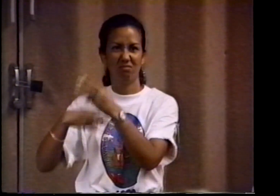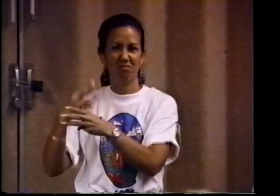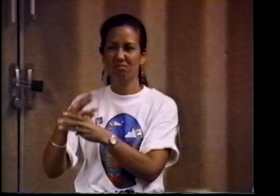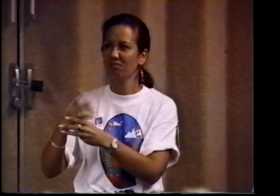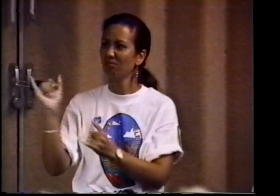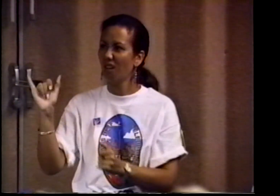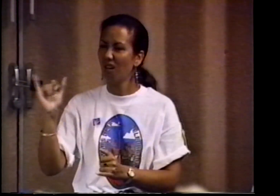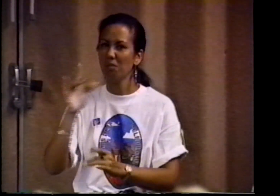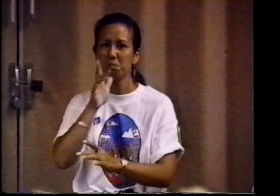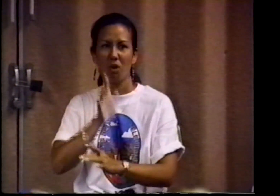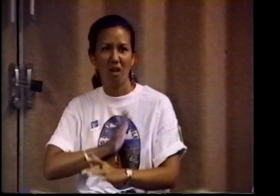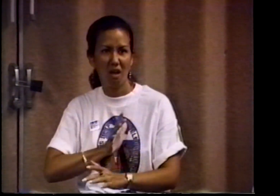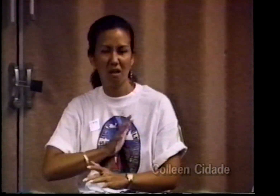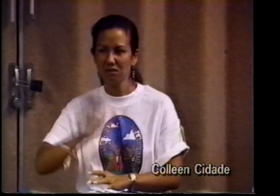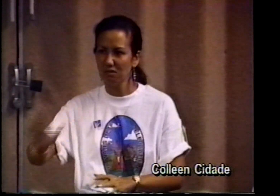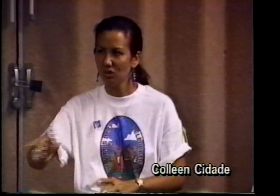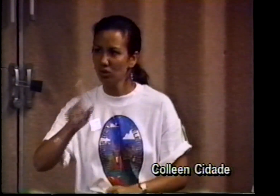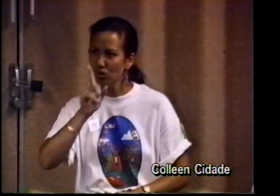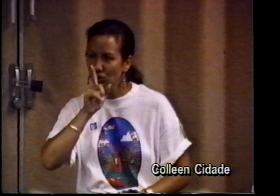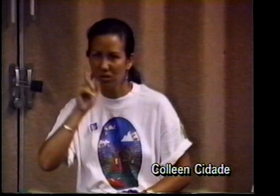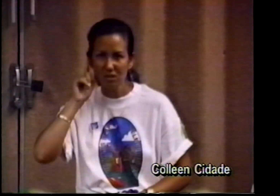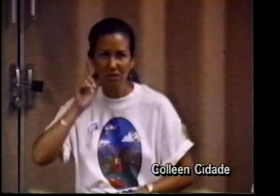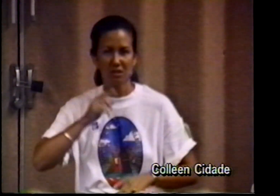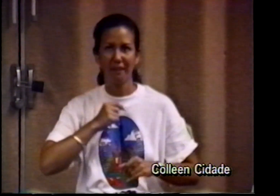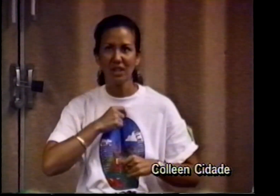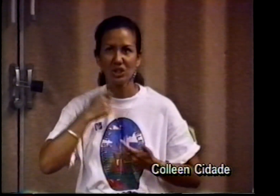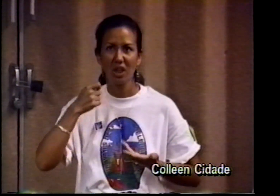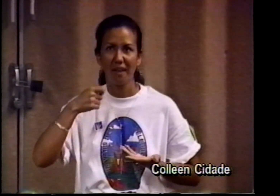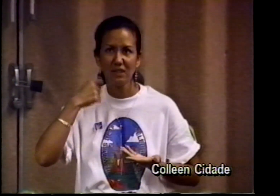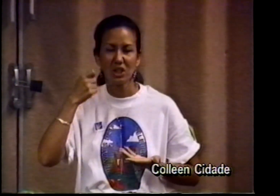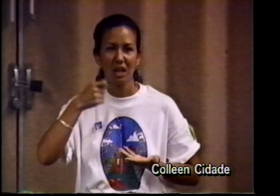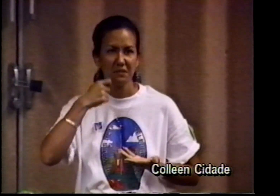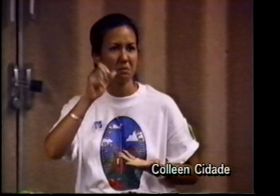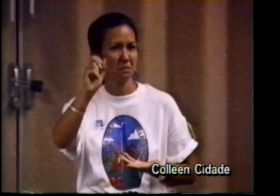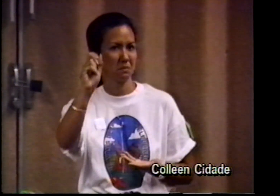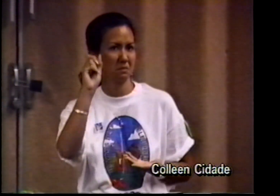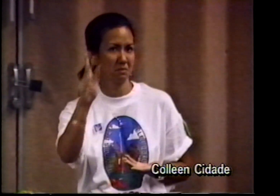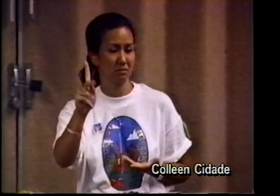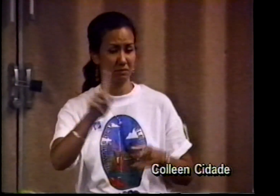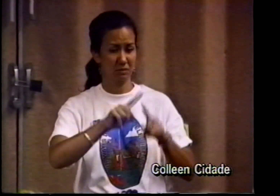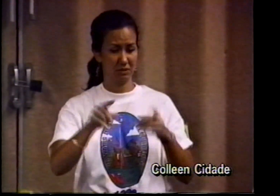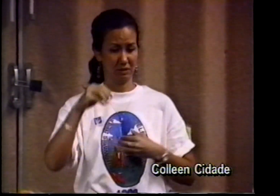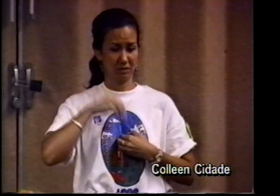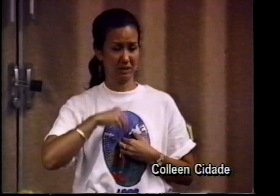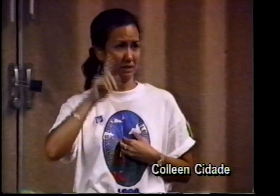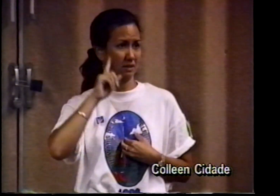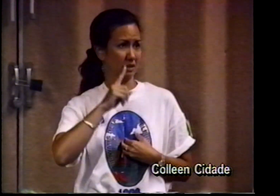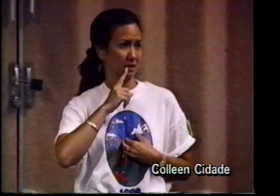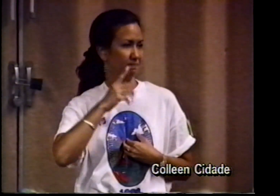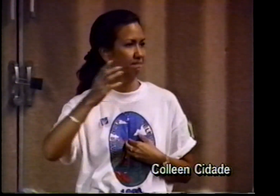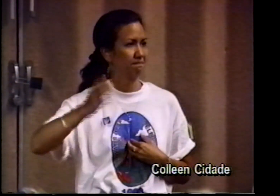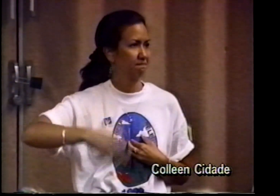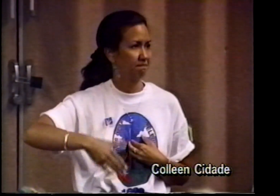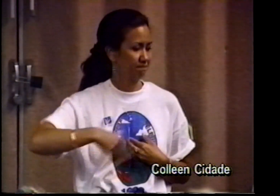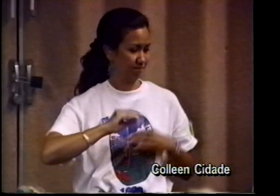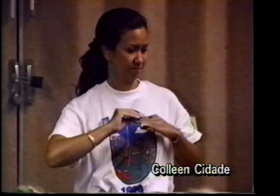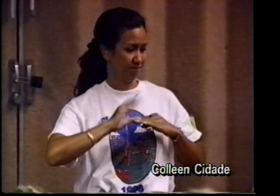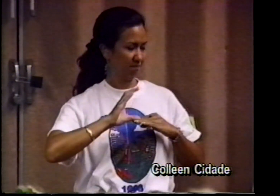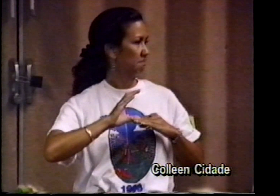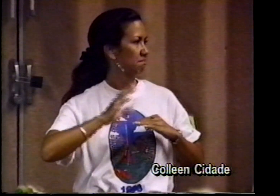I learned the hearing world, its etiquette, its morals, how to behave correctly when eating,